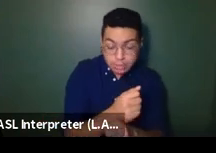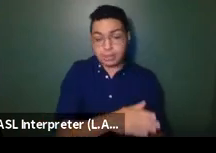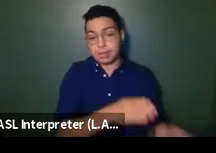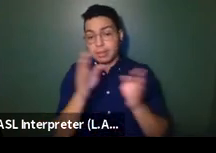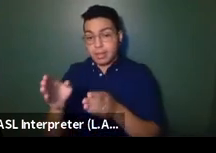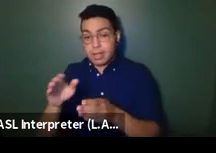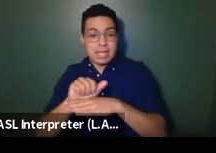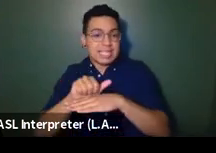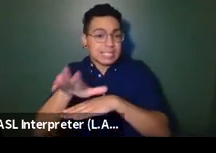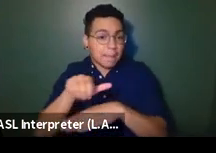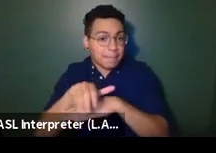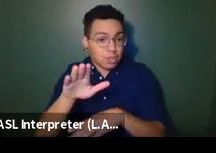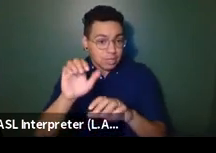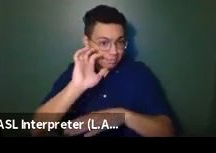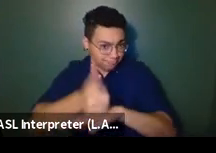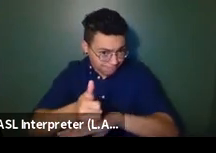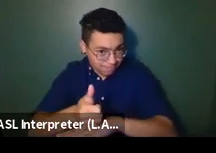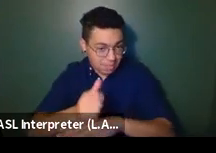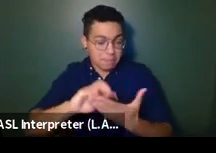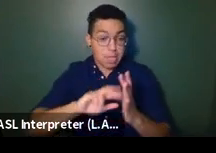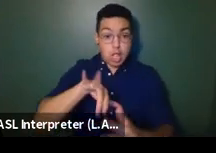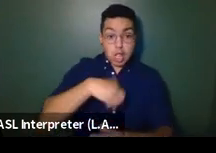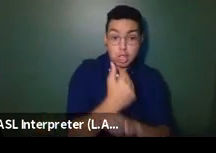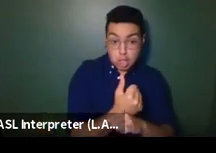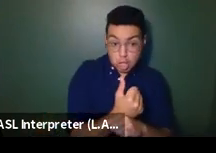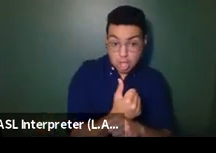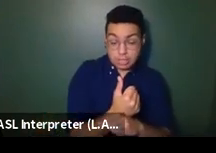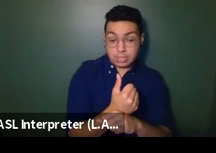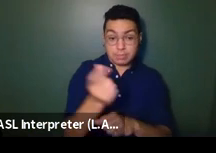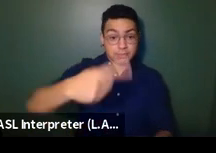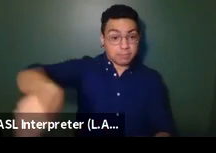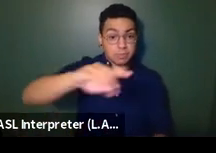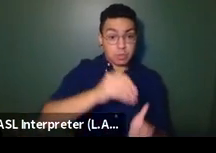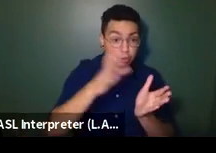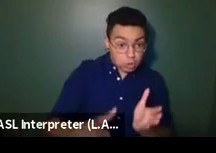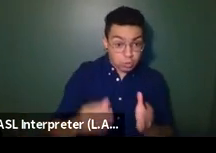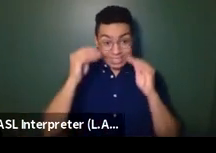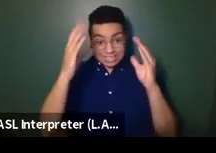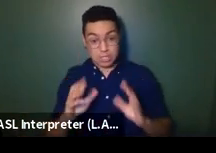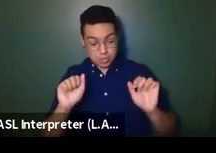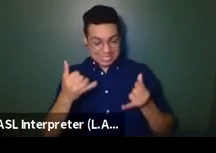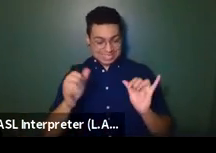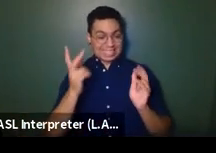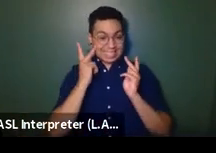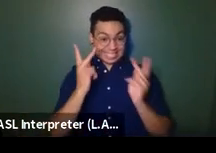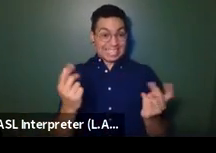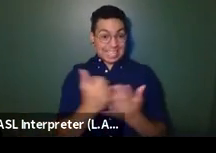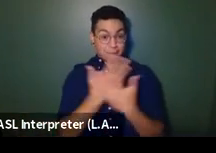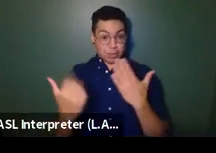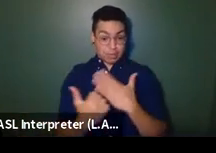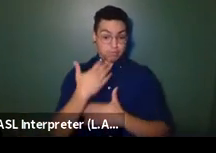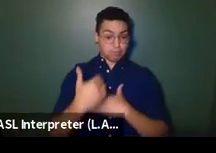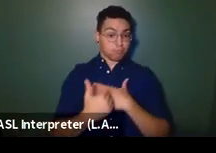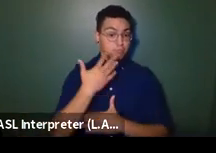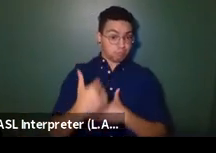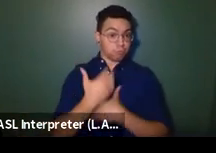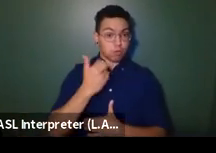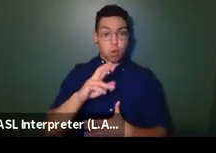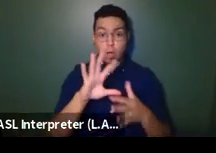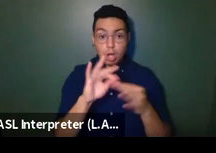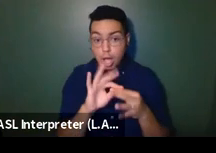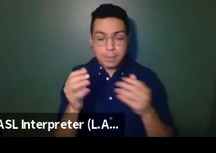ESD 189 - Amy Colburn: Is that locking means that once it's locked students, students and teachers can still see everything that was submitted or whatever comments or anything that was done.